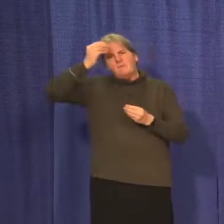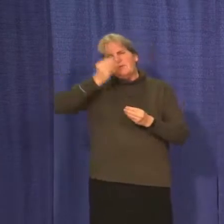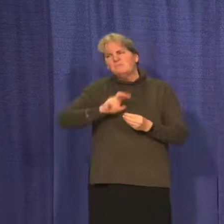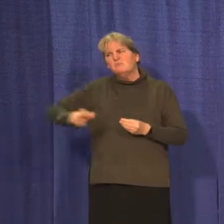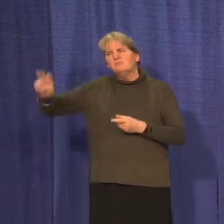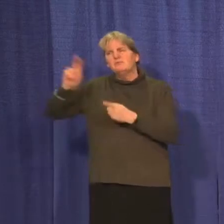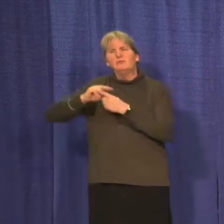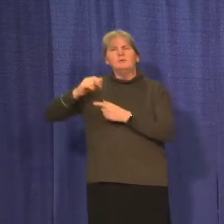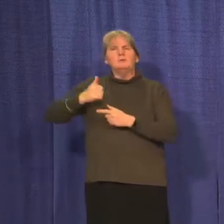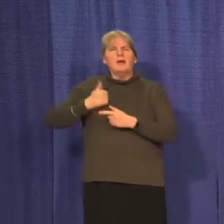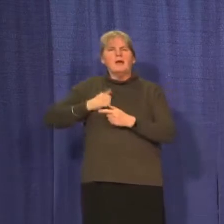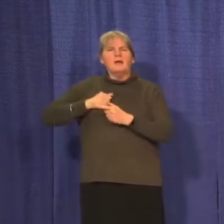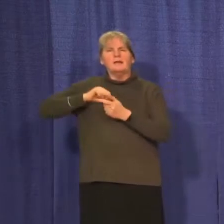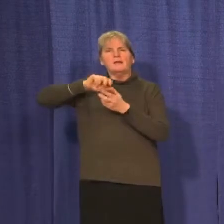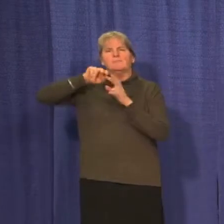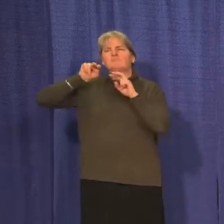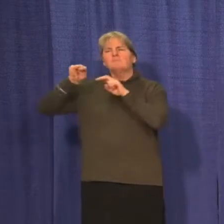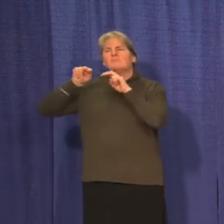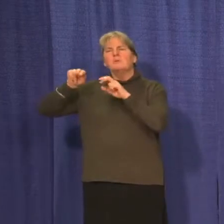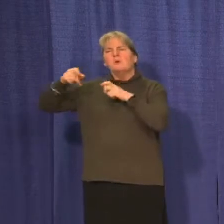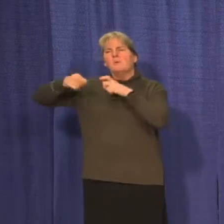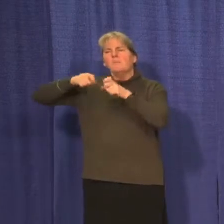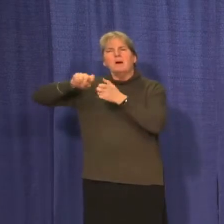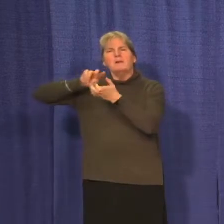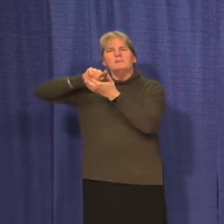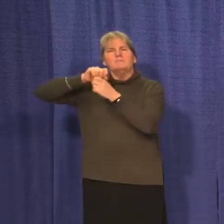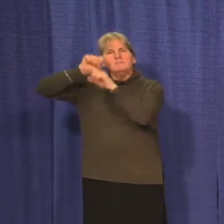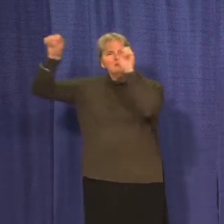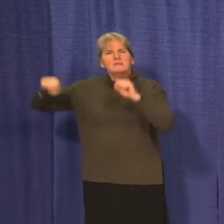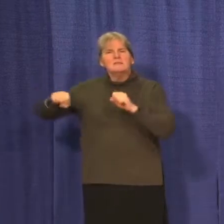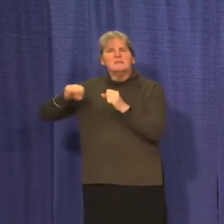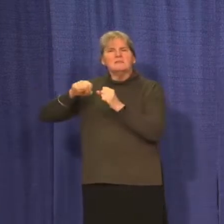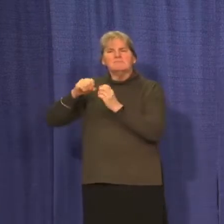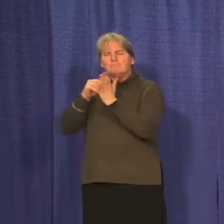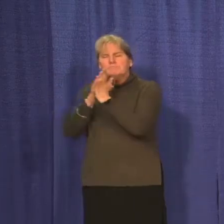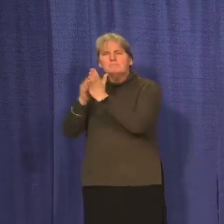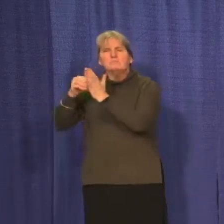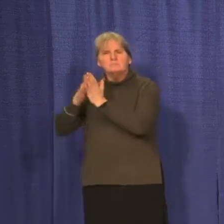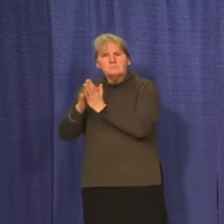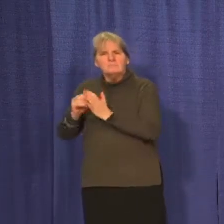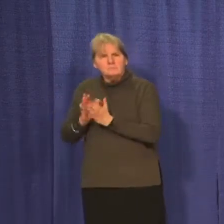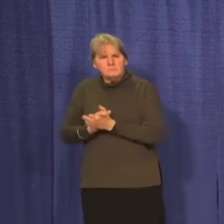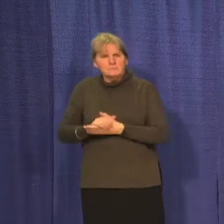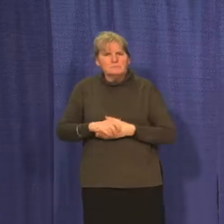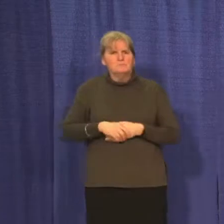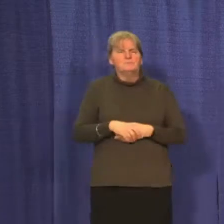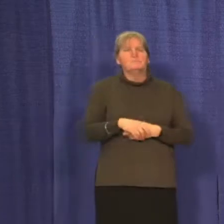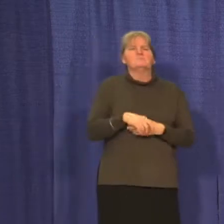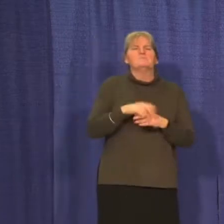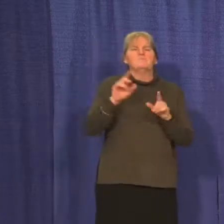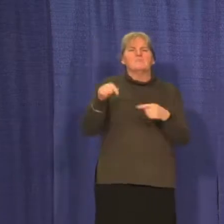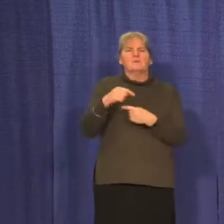monitoring system. As of January eighth in Canada, there were 24 reports received